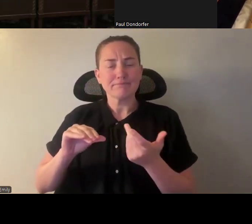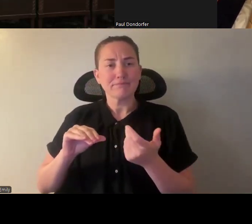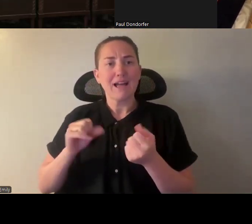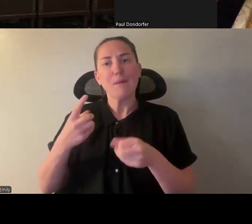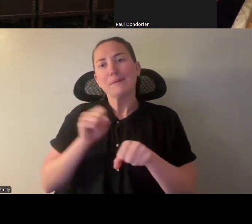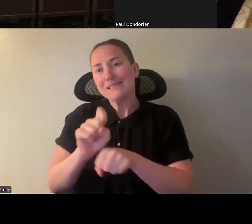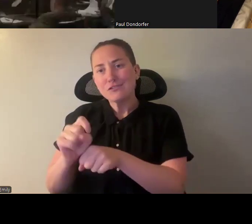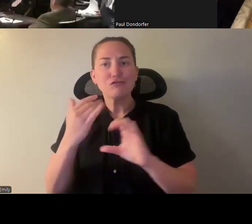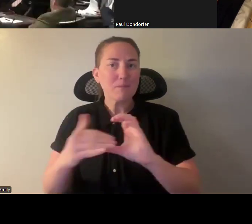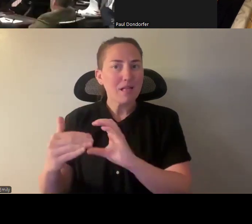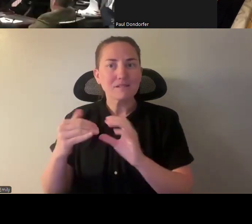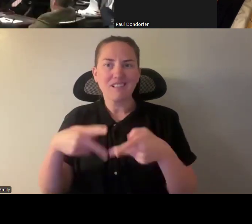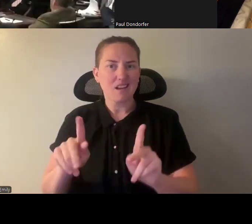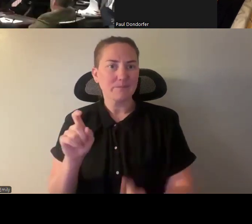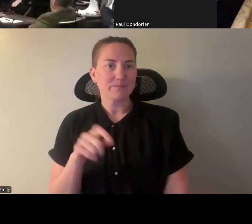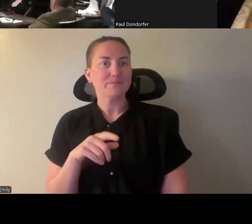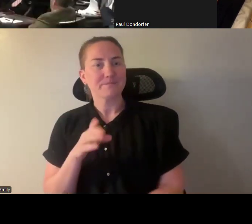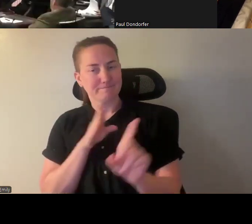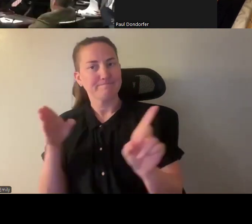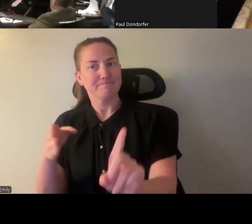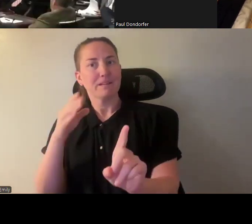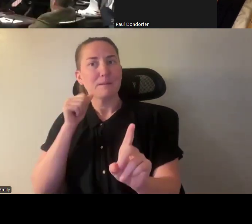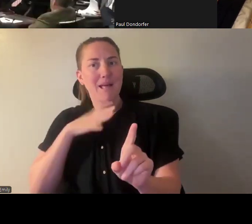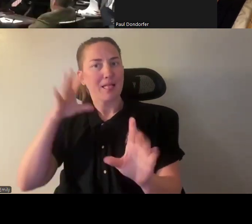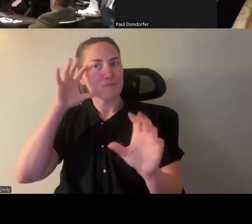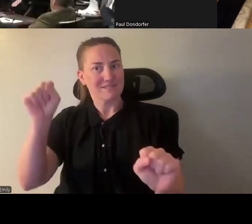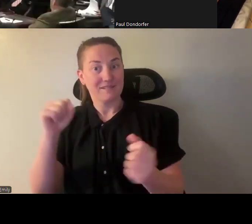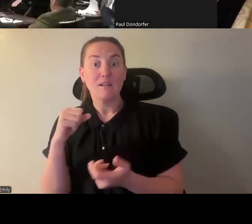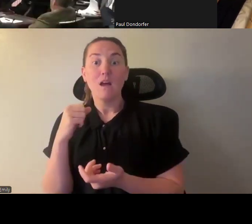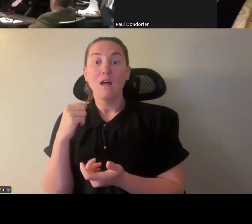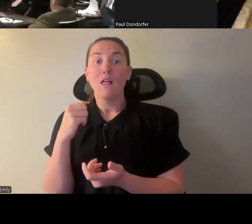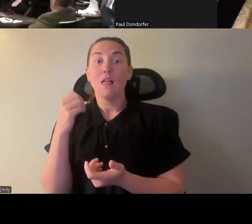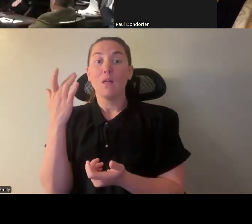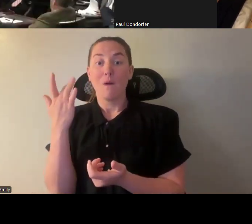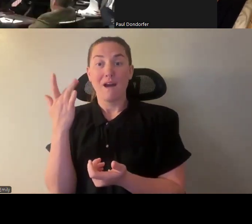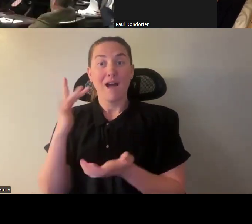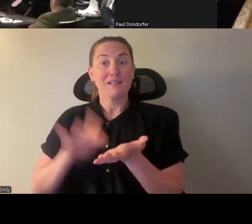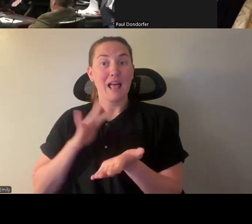you can send through you madam president um the reason that um tablet media content